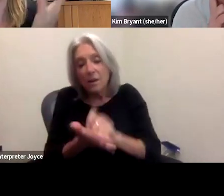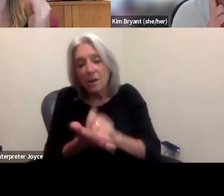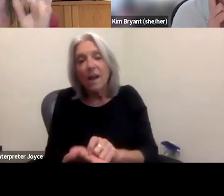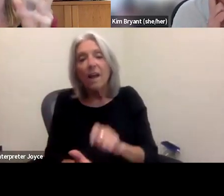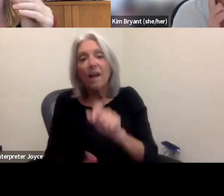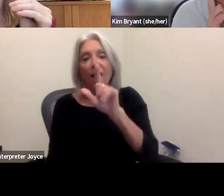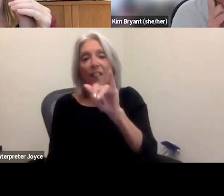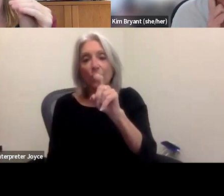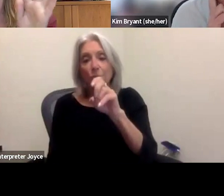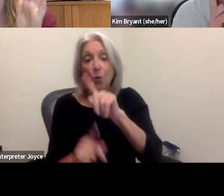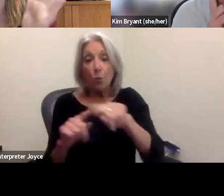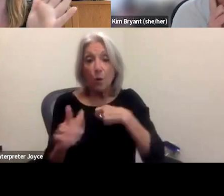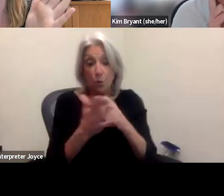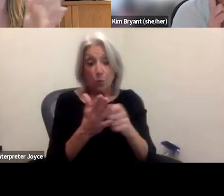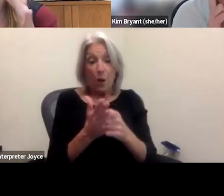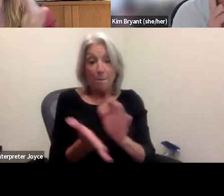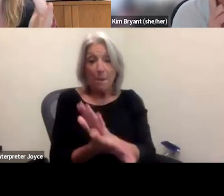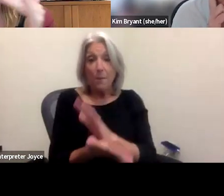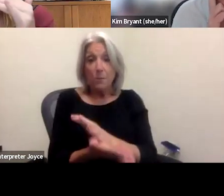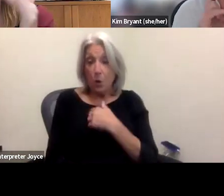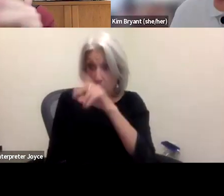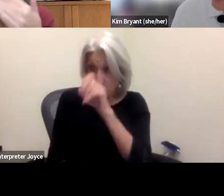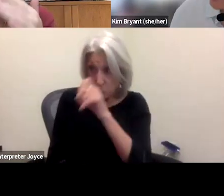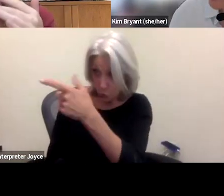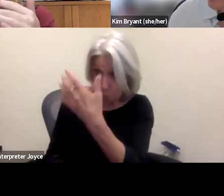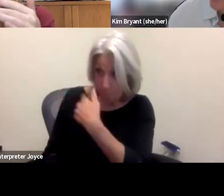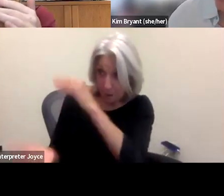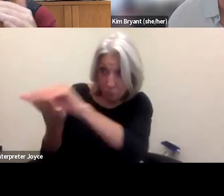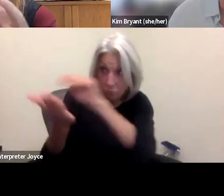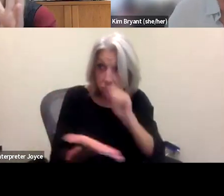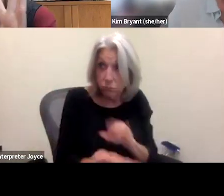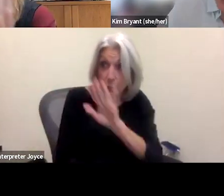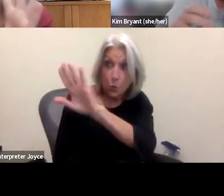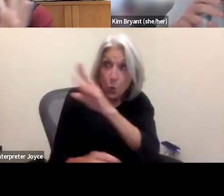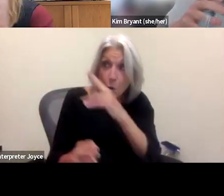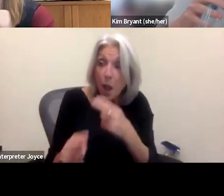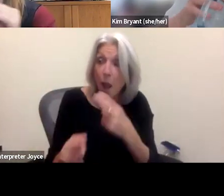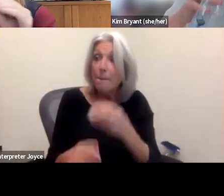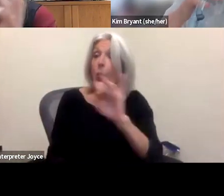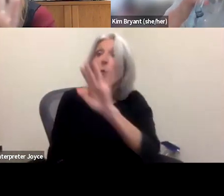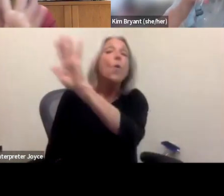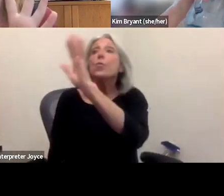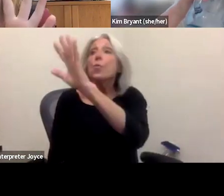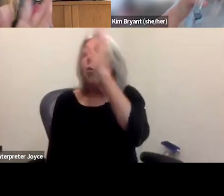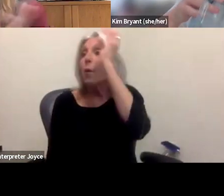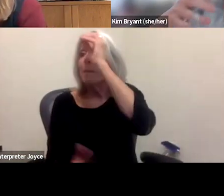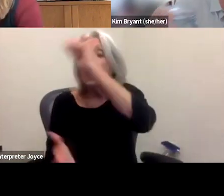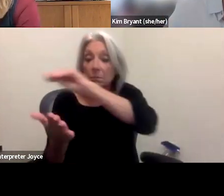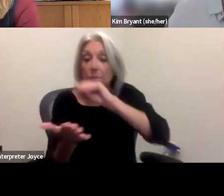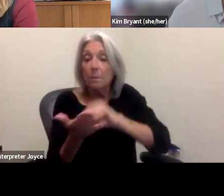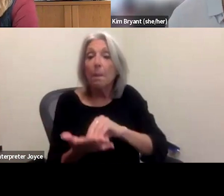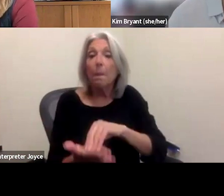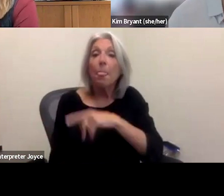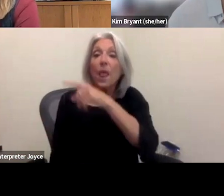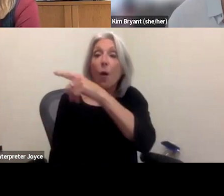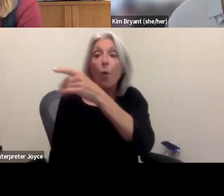And we ask if they want to be acknowledged for things that-- for quotes that they said, or if they'd like to be like somewhat anonymous or thanked